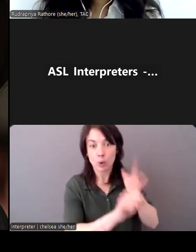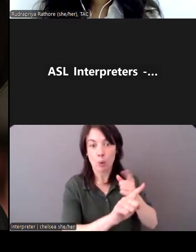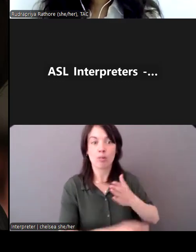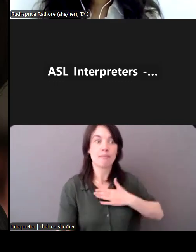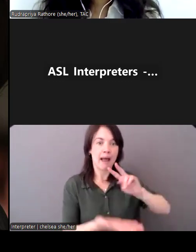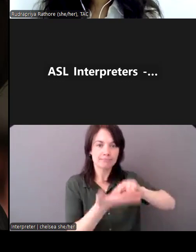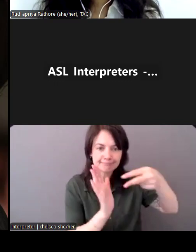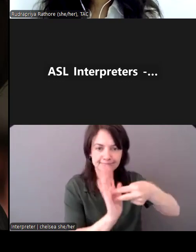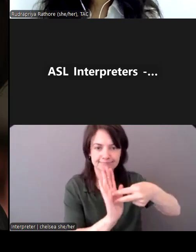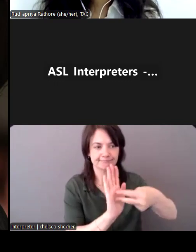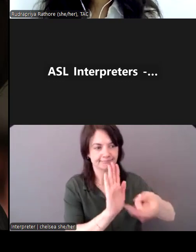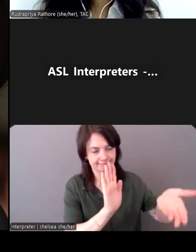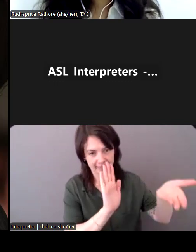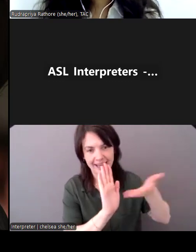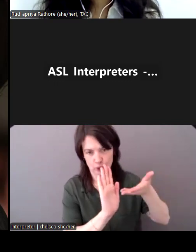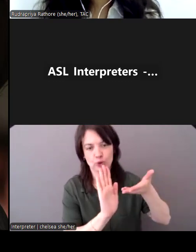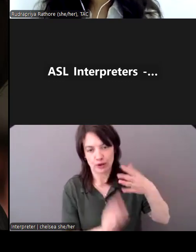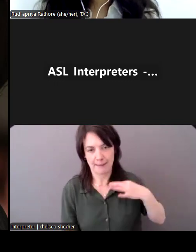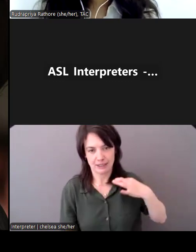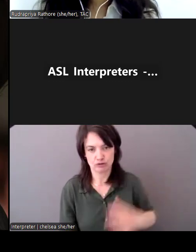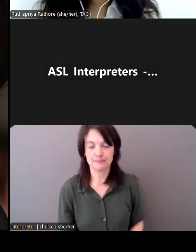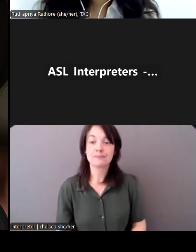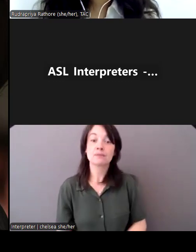another reason to double check your work is you want to make sure that there's no